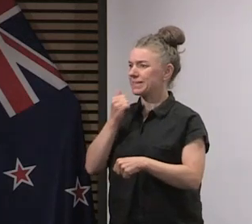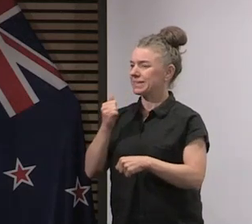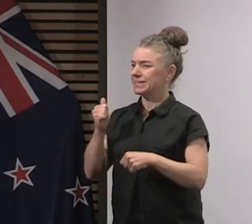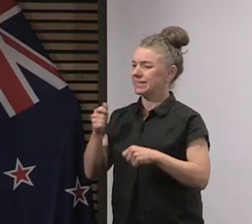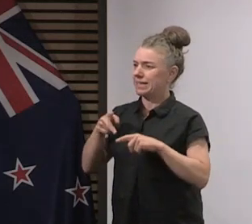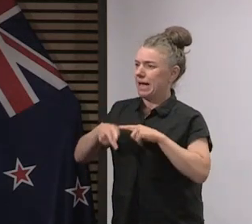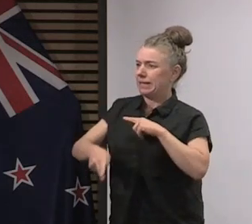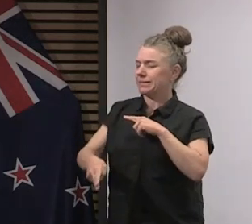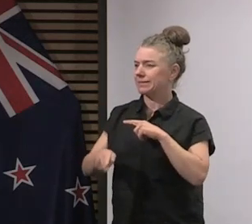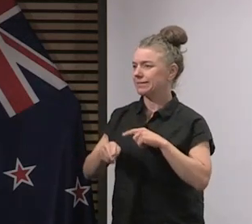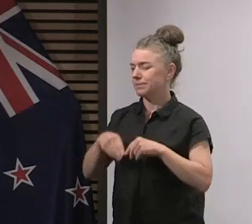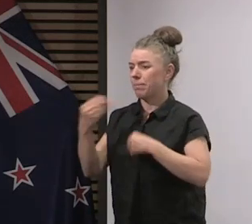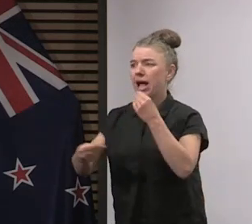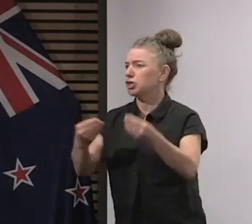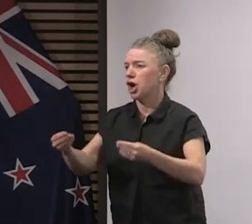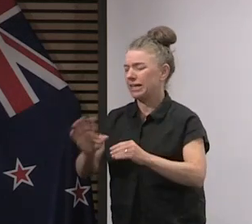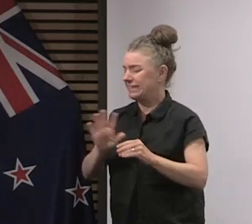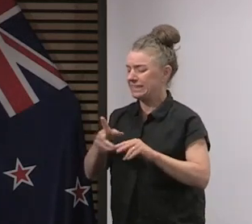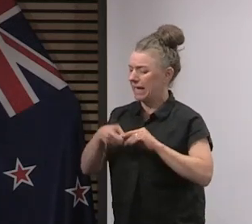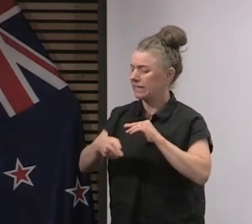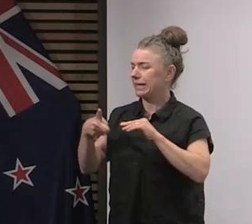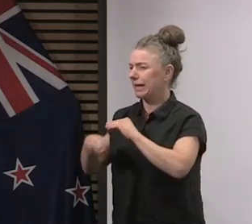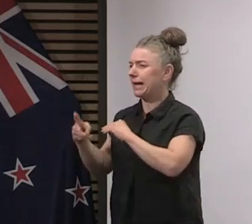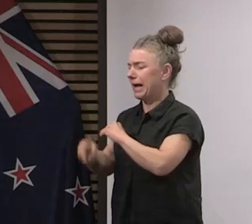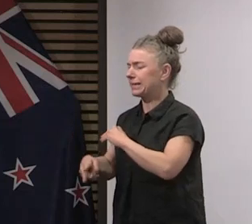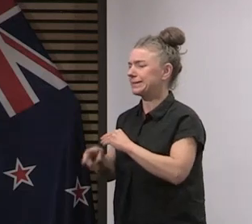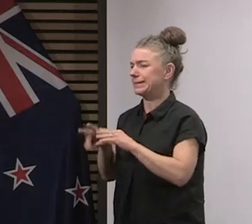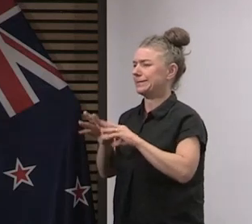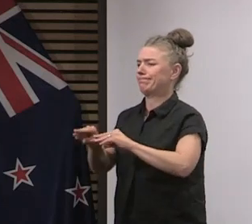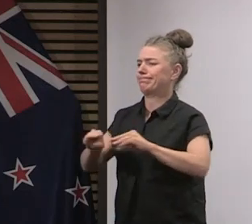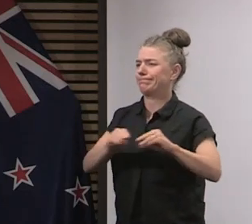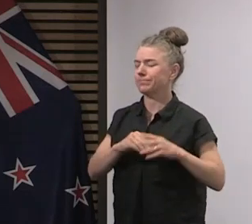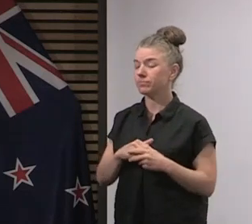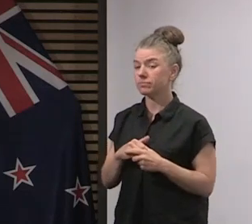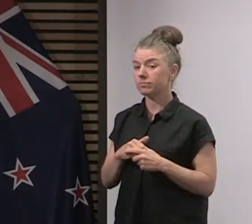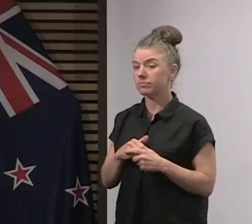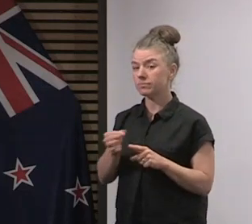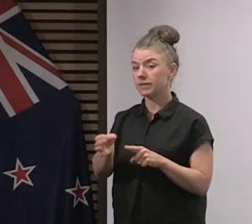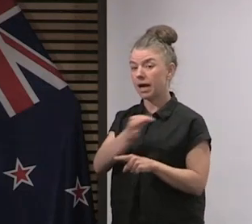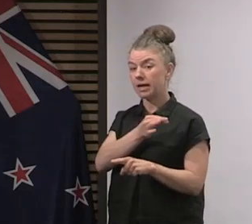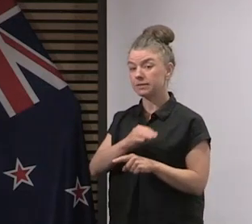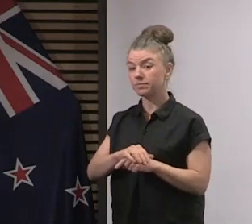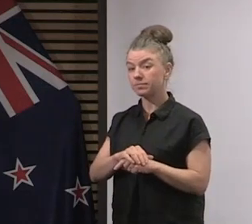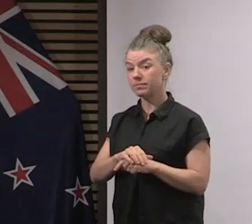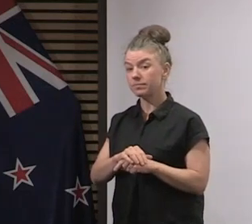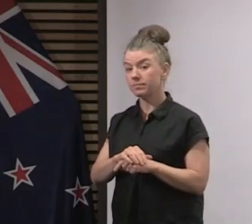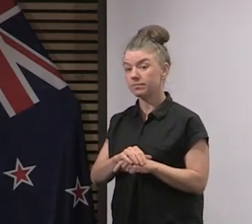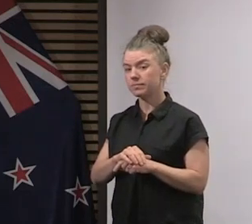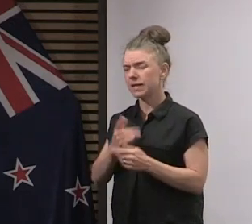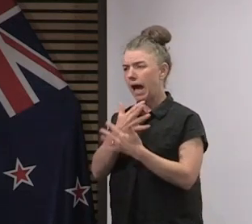winter and that's why we want to get down to as low a level and keep it to as low a level as possible, in fact to stamp